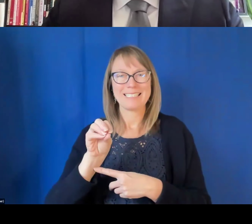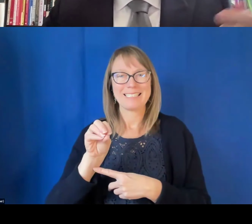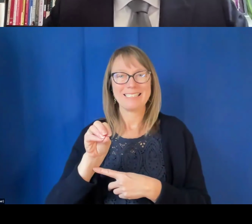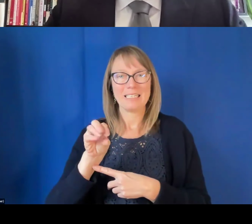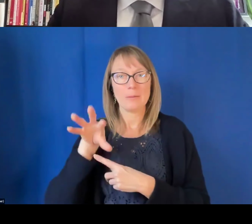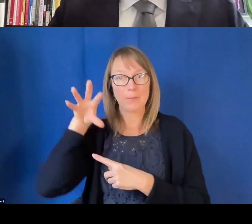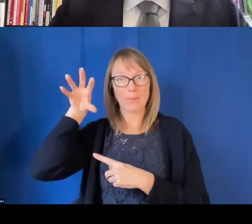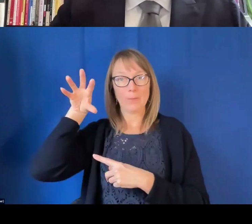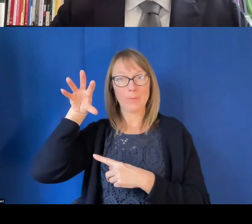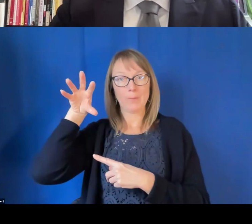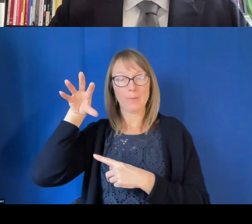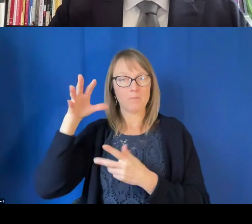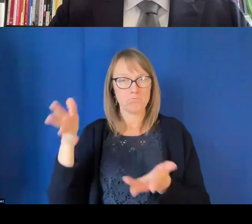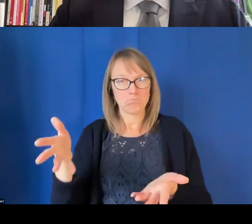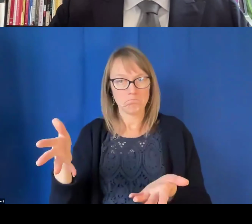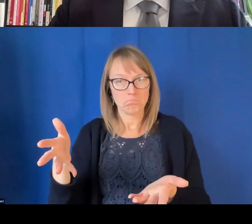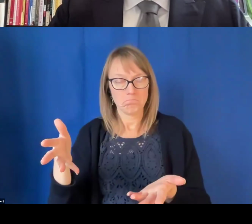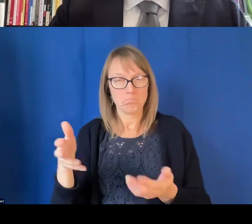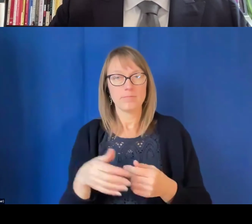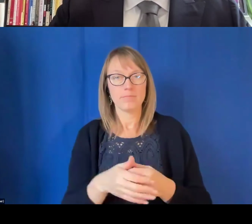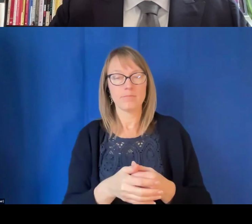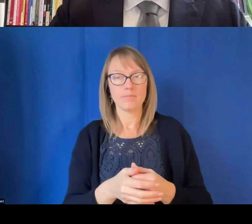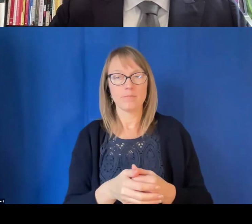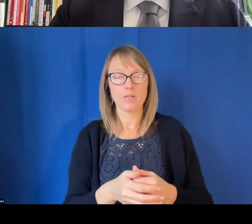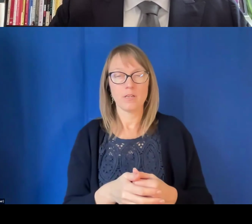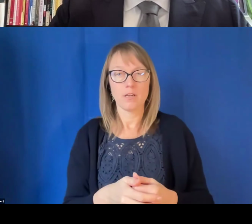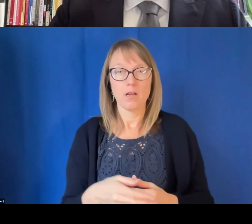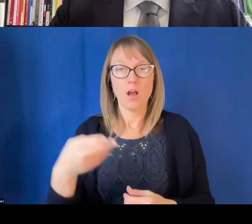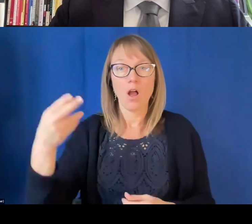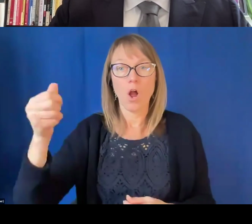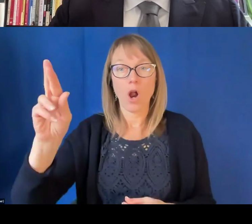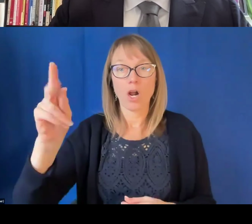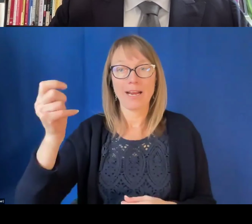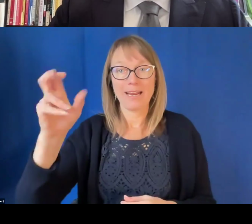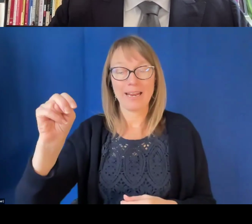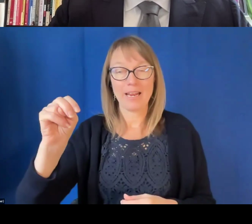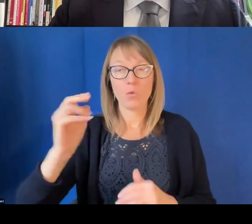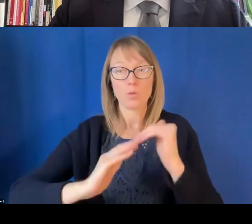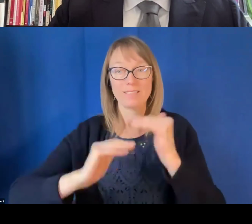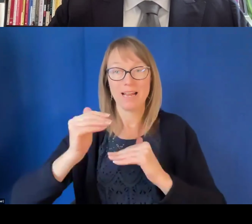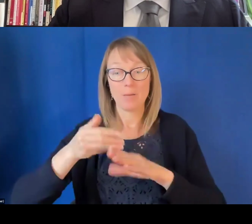I'm thinking about nowadays this building, Harkin was designed pre pandemic and built during the pandemic,